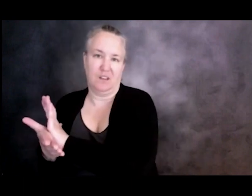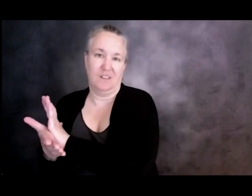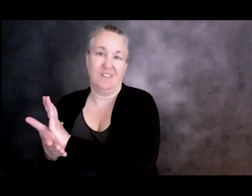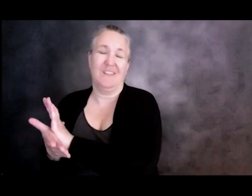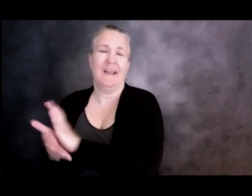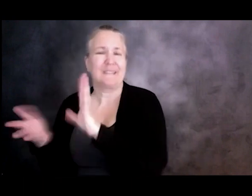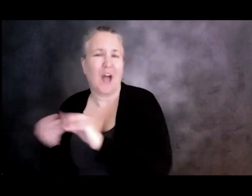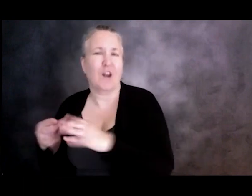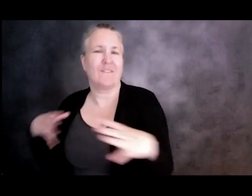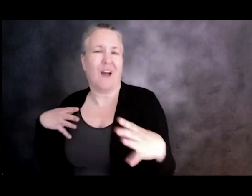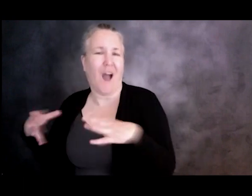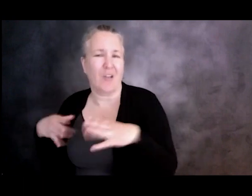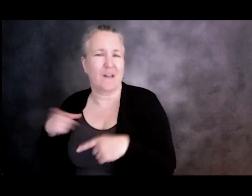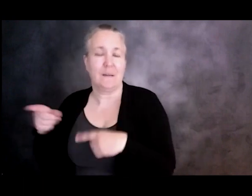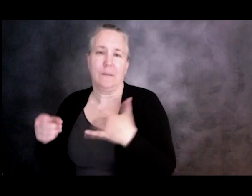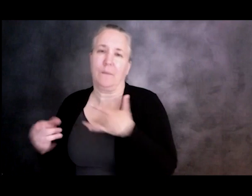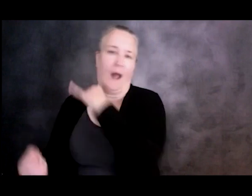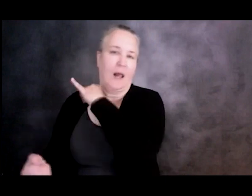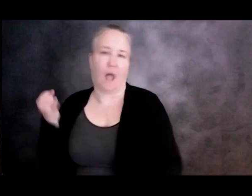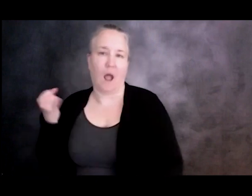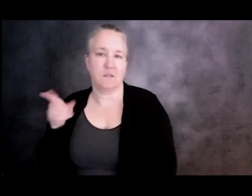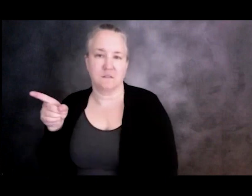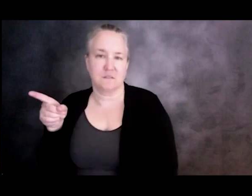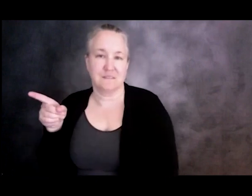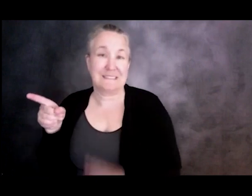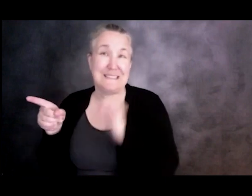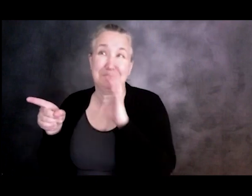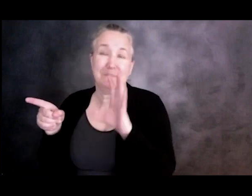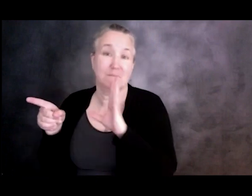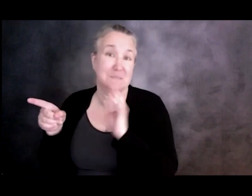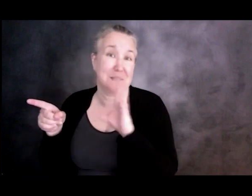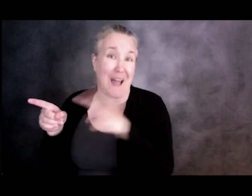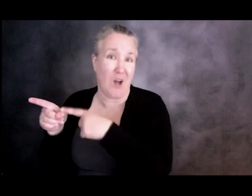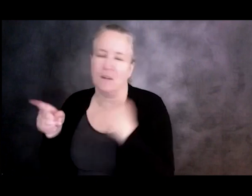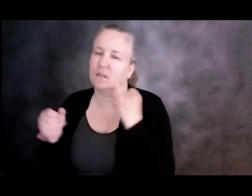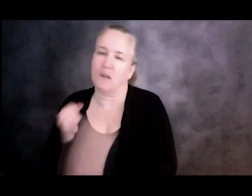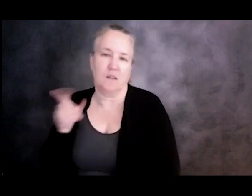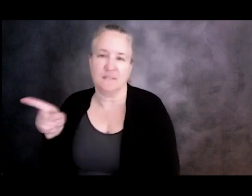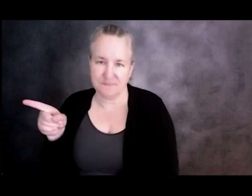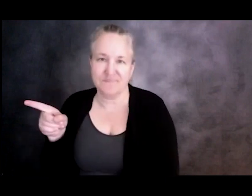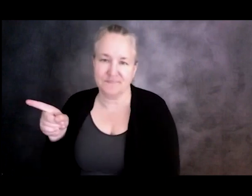Hollywood filmmakers oftentimes the last to speak out on these kinds of issues.